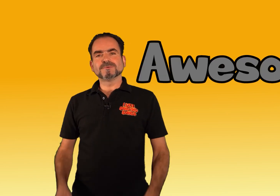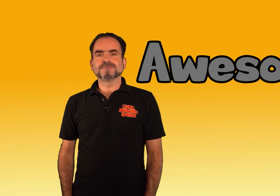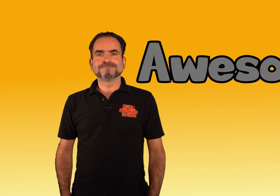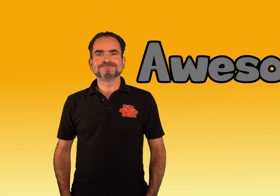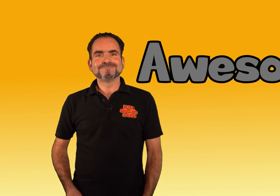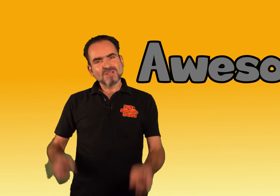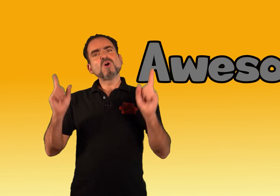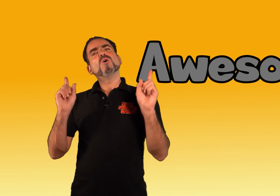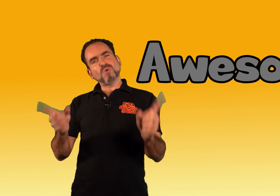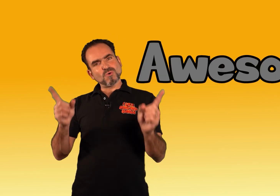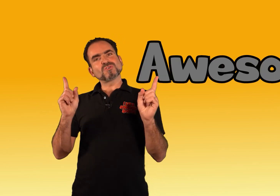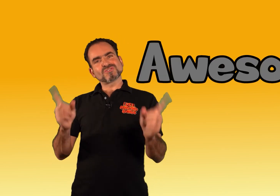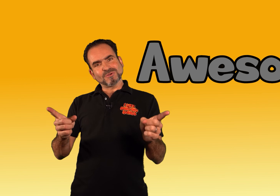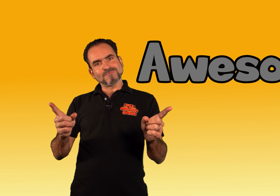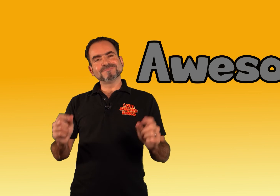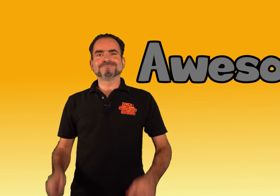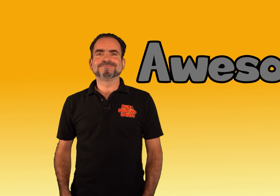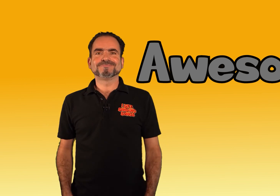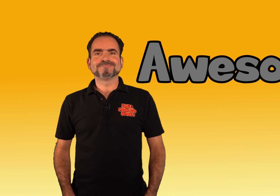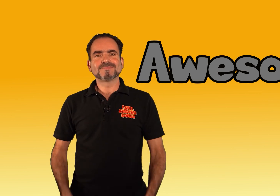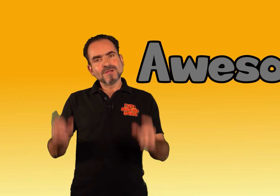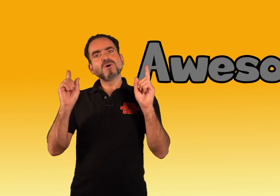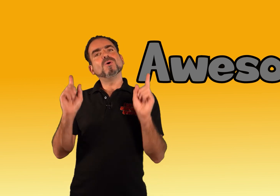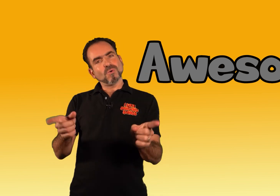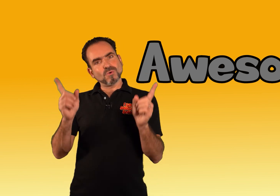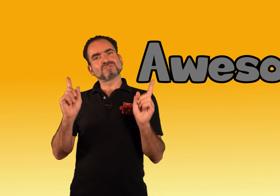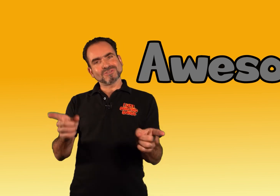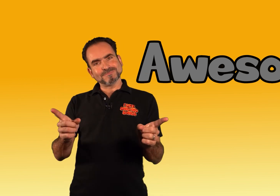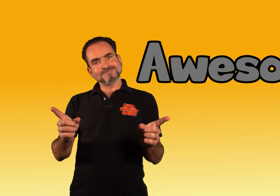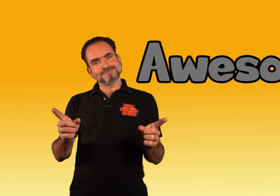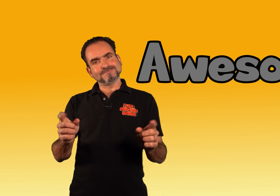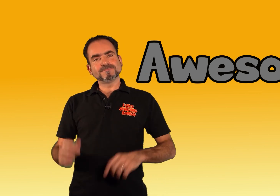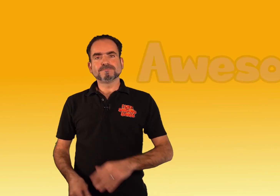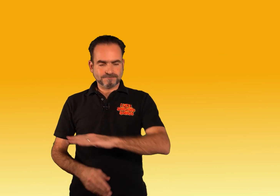Awesome